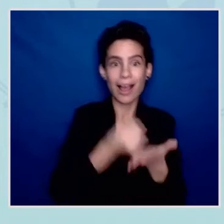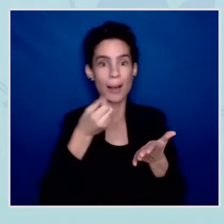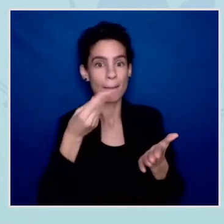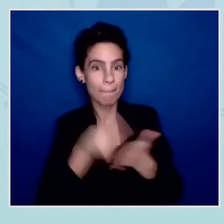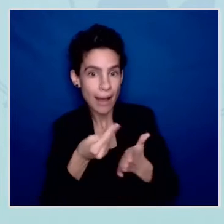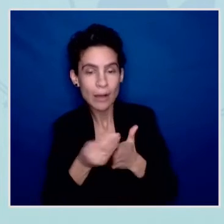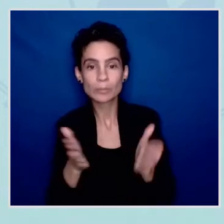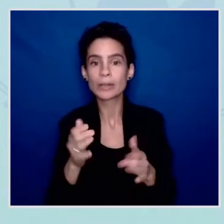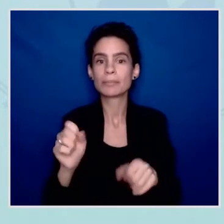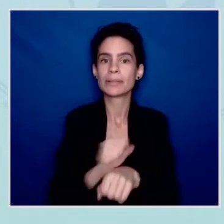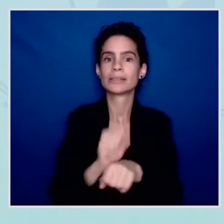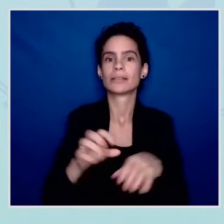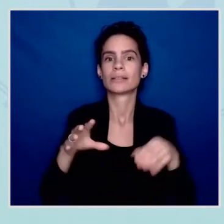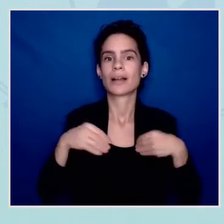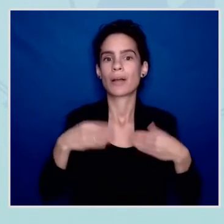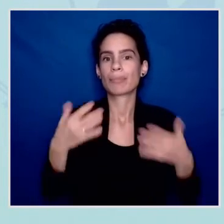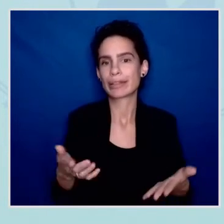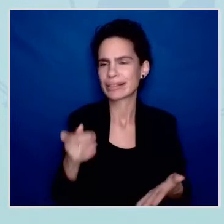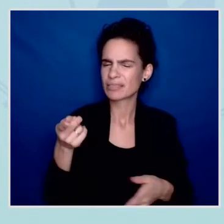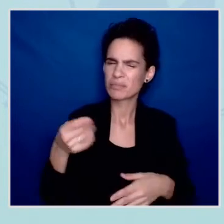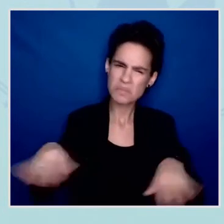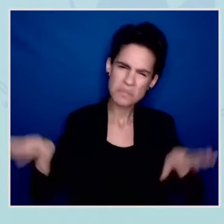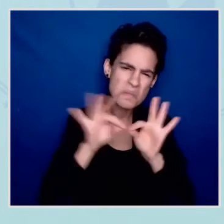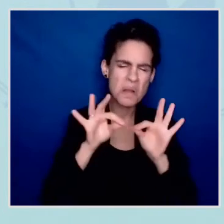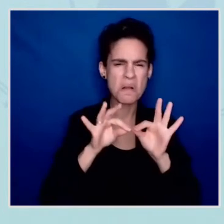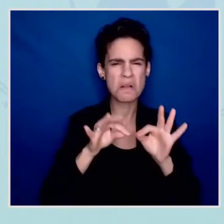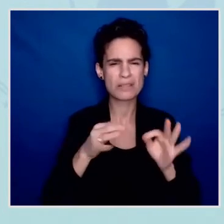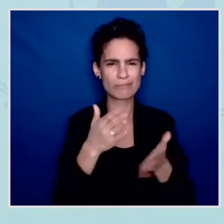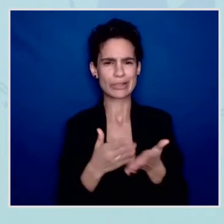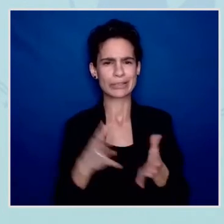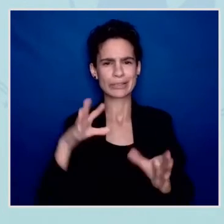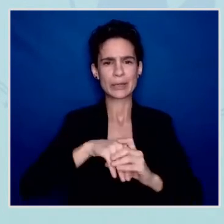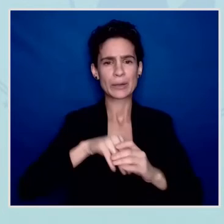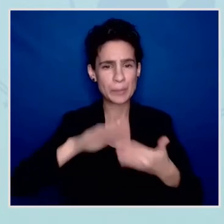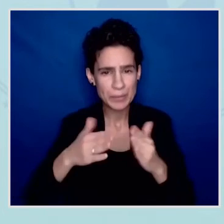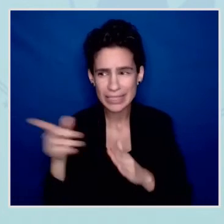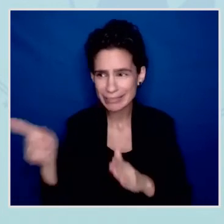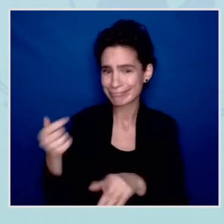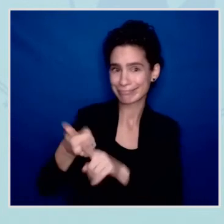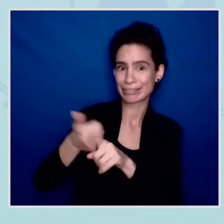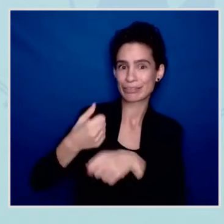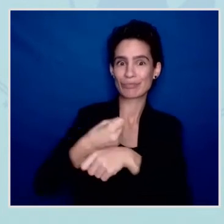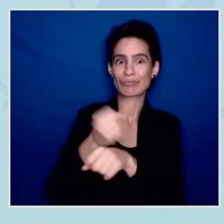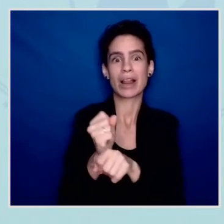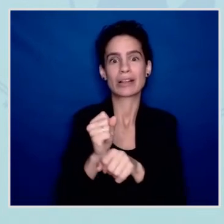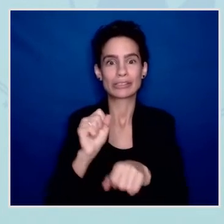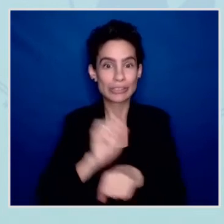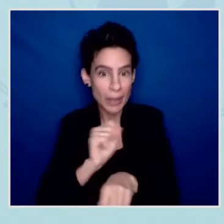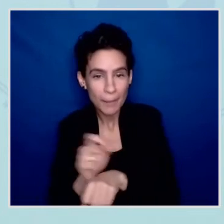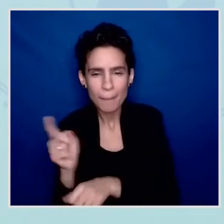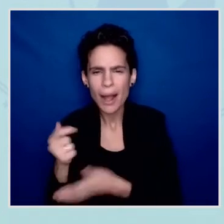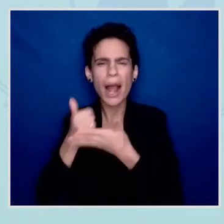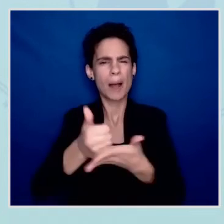OR WHERE YOU LIVE, WHETHER IT'S IN A SMALL TOWN, A BIG CITY OR ANYWHERE IN BETWEEN, AND THAT MEANS PROVIDING ACCESS TO CAPITAL FOR SMALL BUSINESS